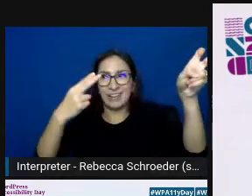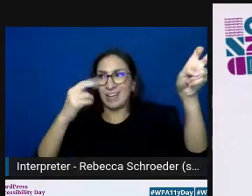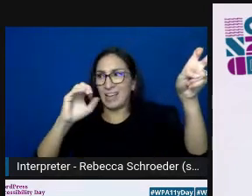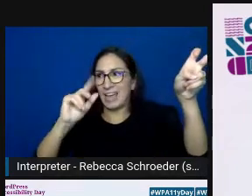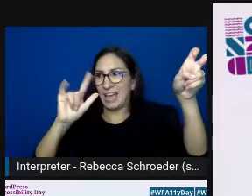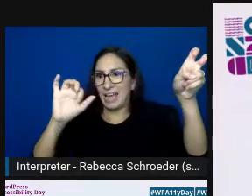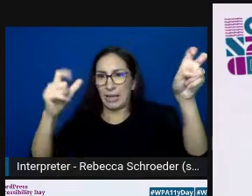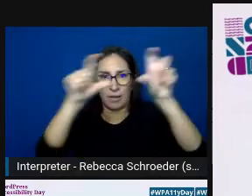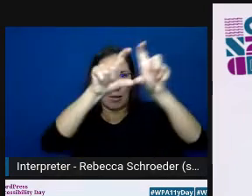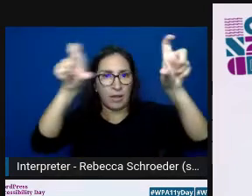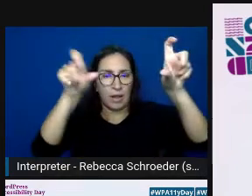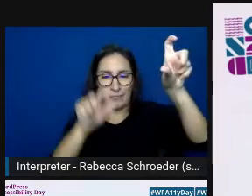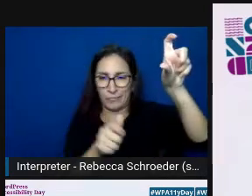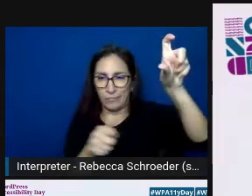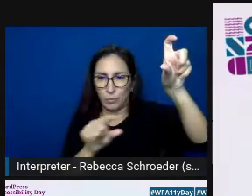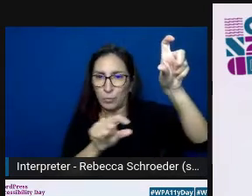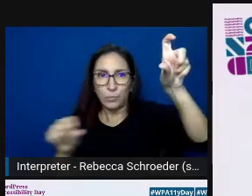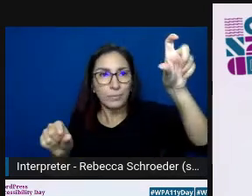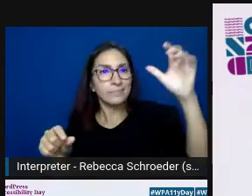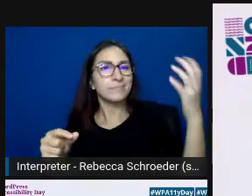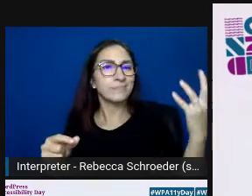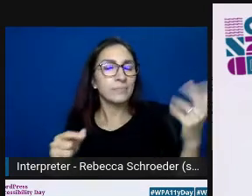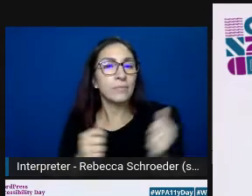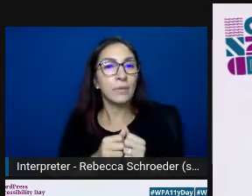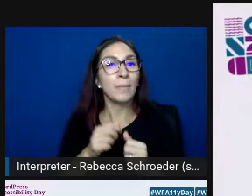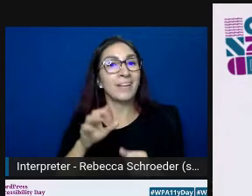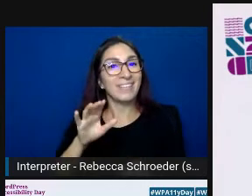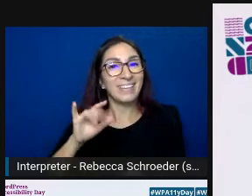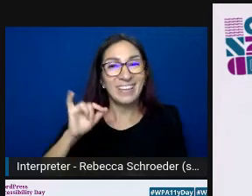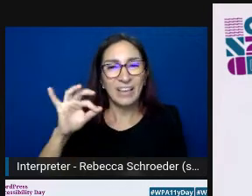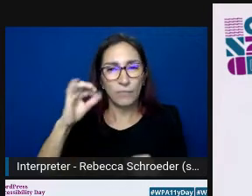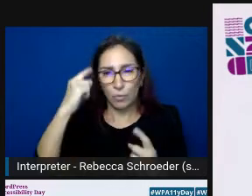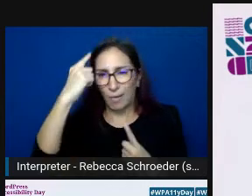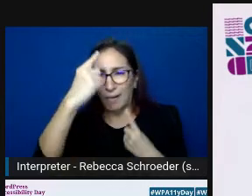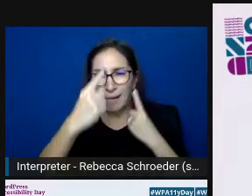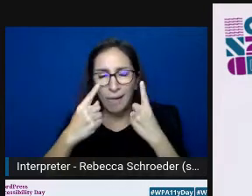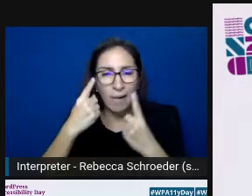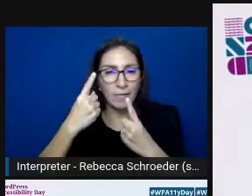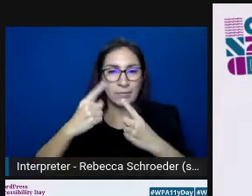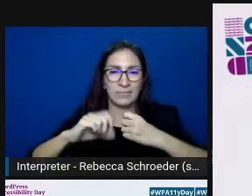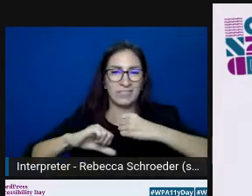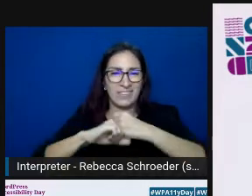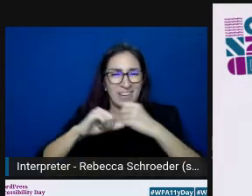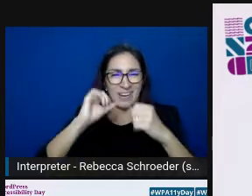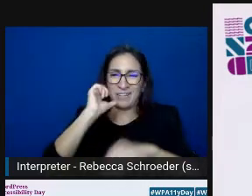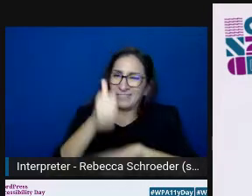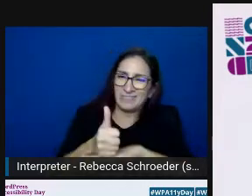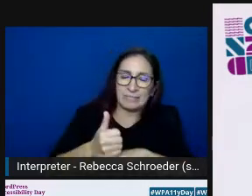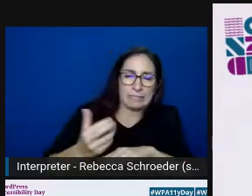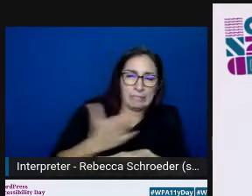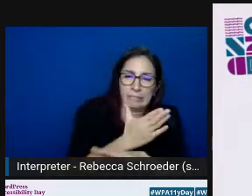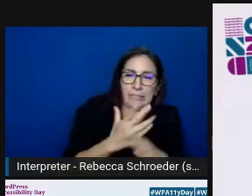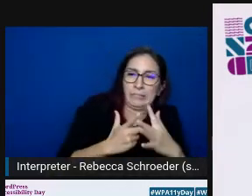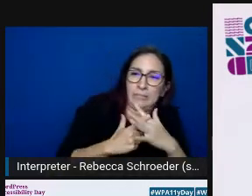If your theme's base framework is built for accessibility, that'll make the end user experience better pretty much by default.